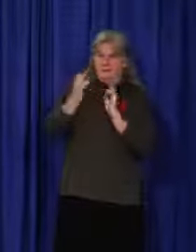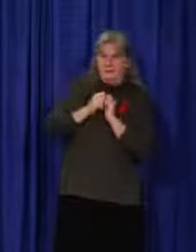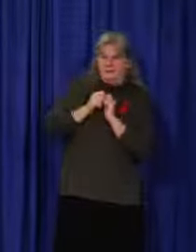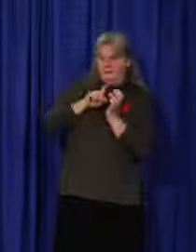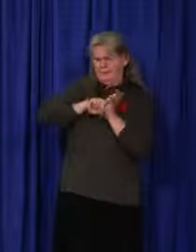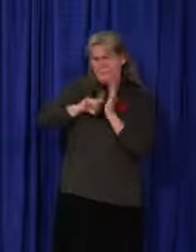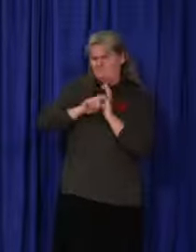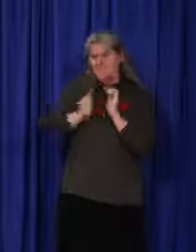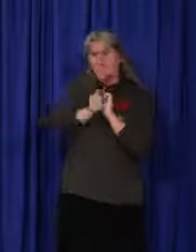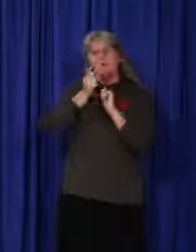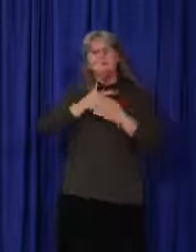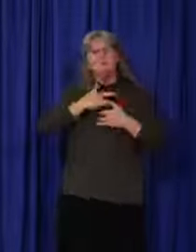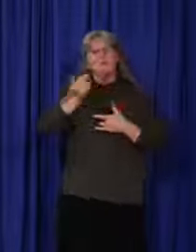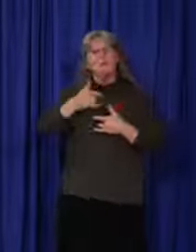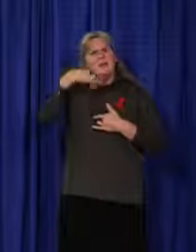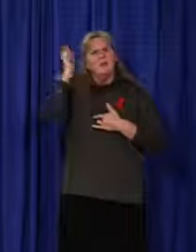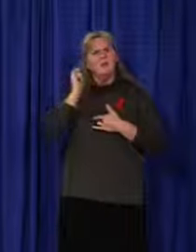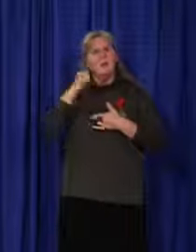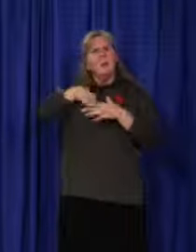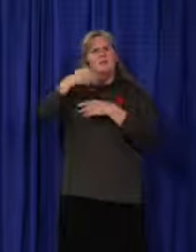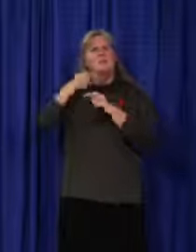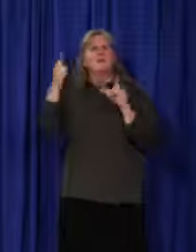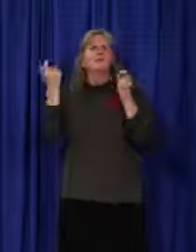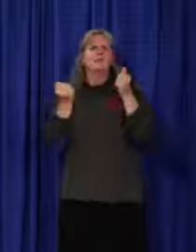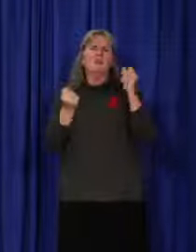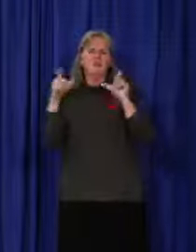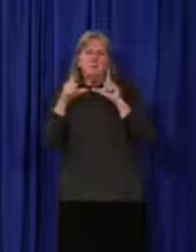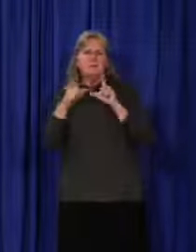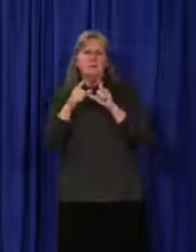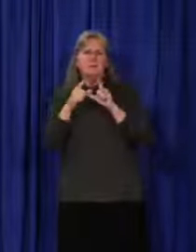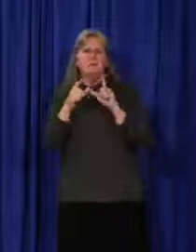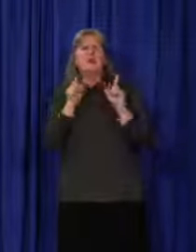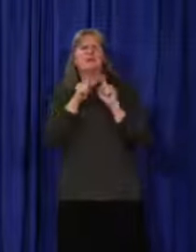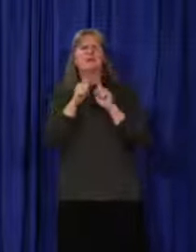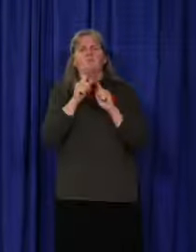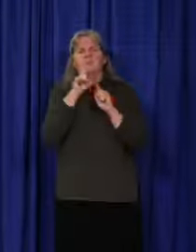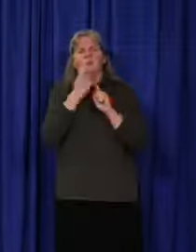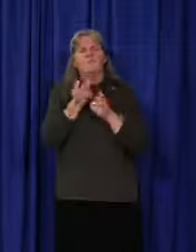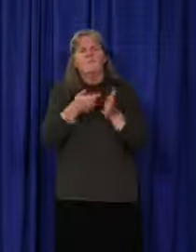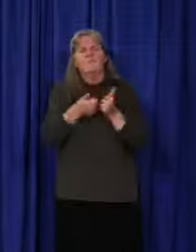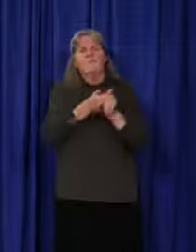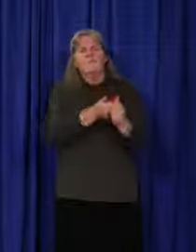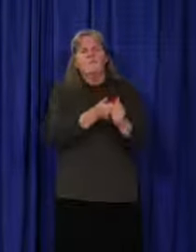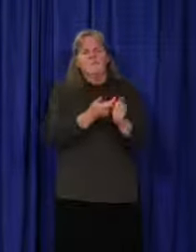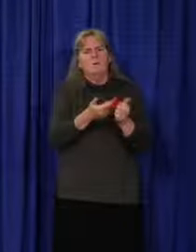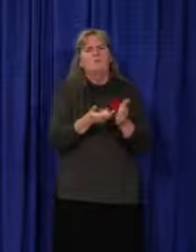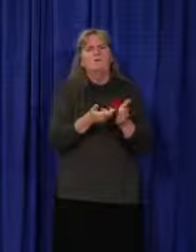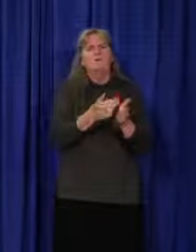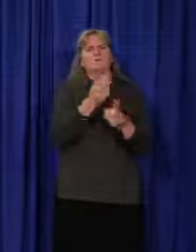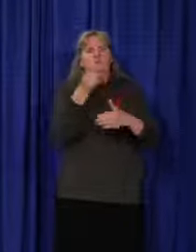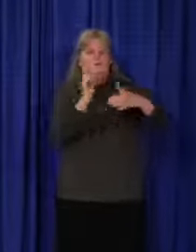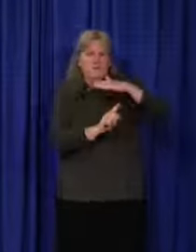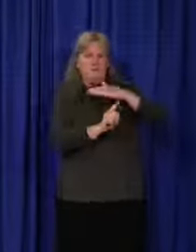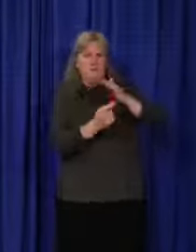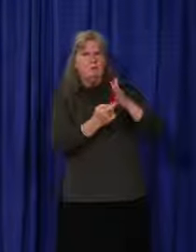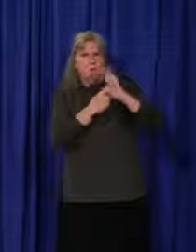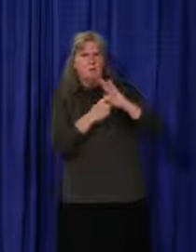organized events and Dr. Hanley will speak to that in more detail.